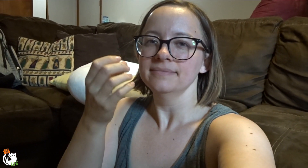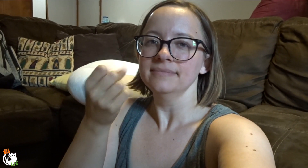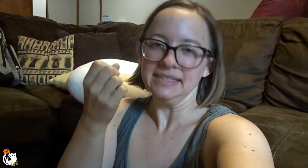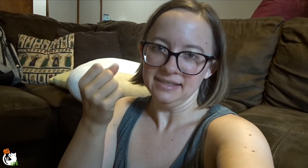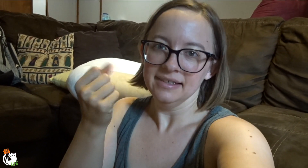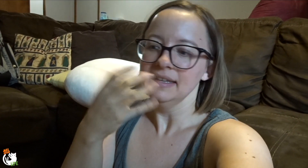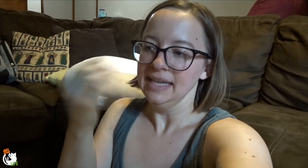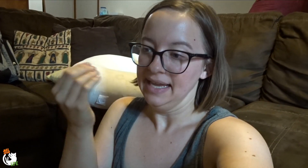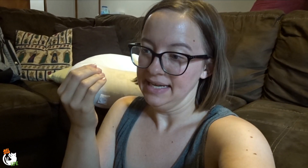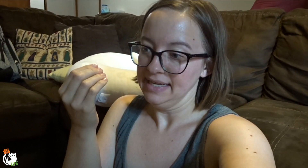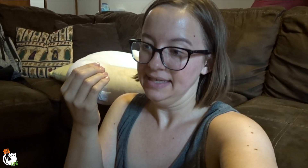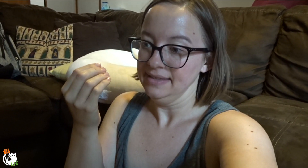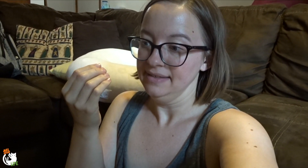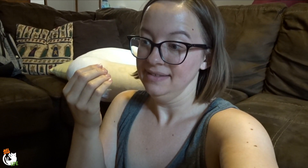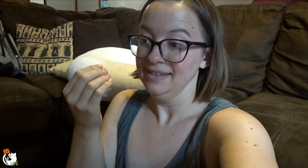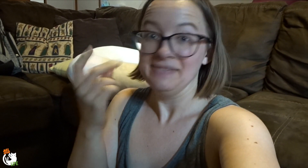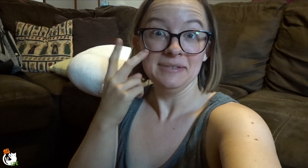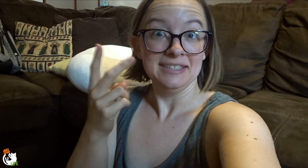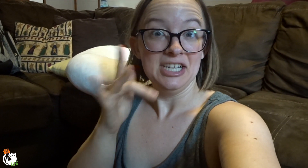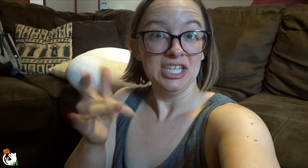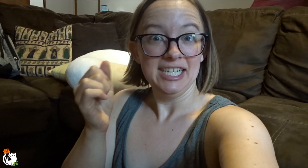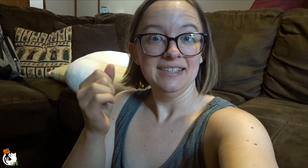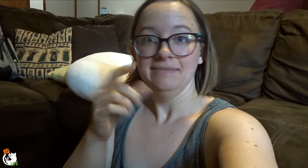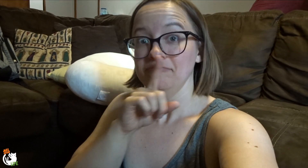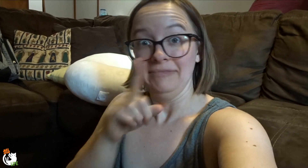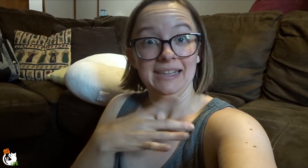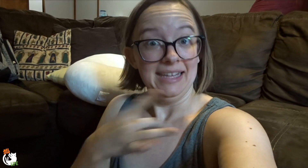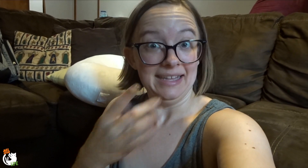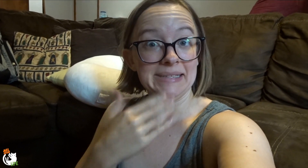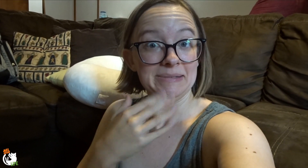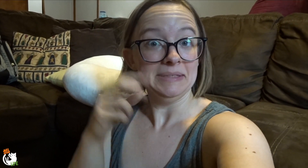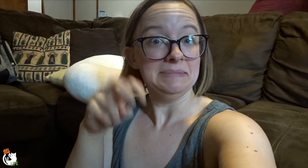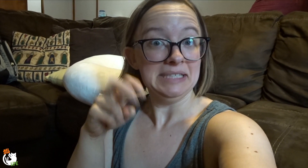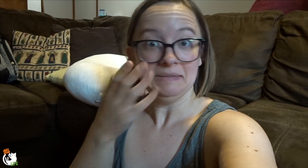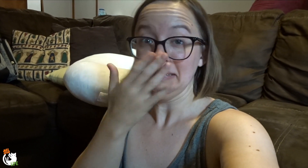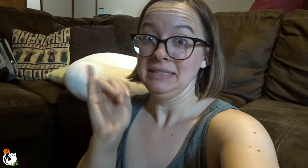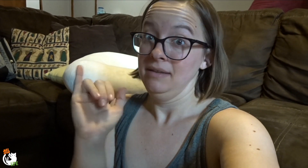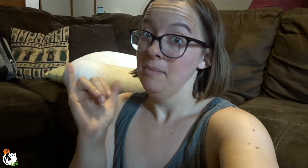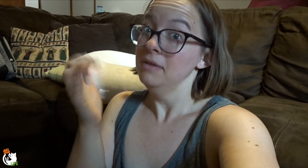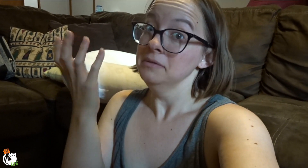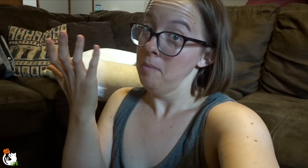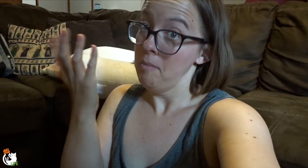He uh just had a bottle, and you saw earlier he really liked the sweet potatoes!